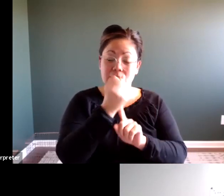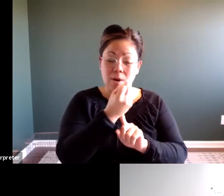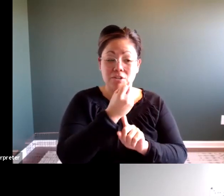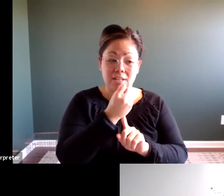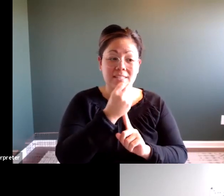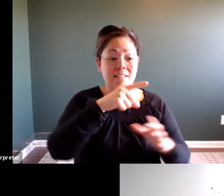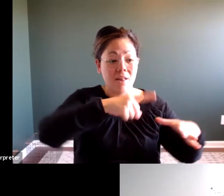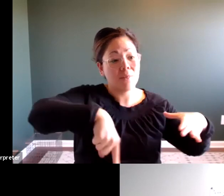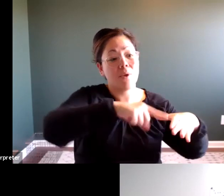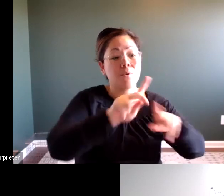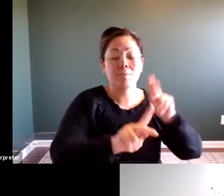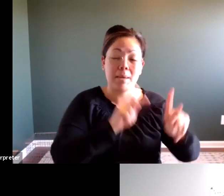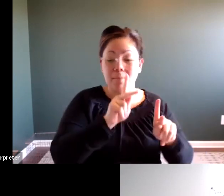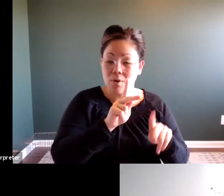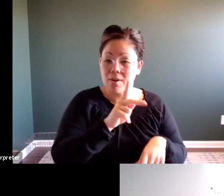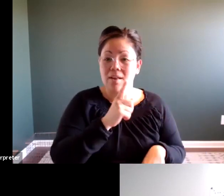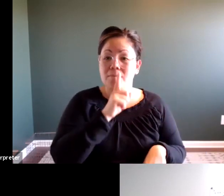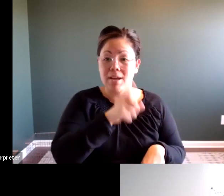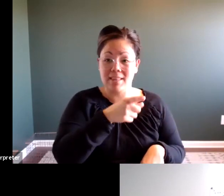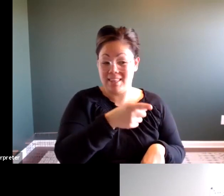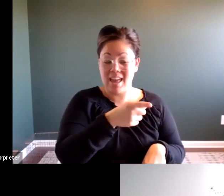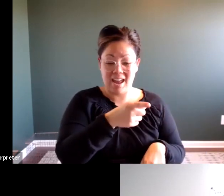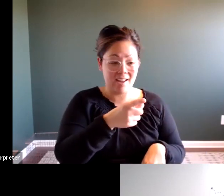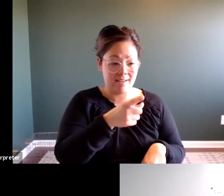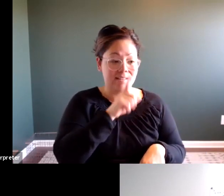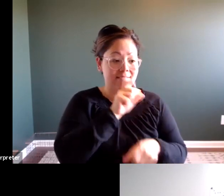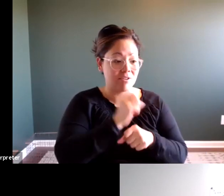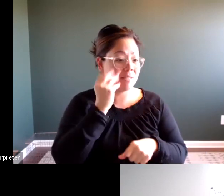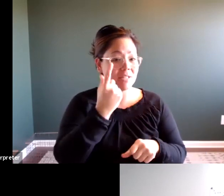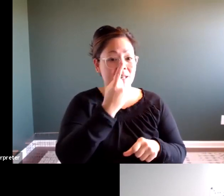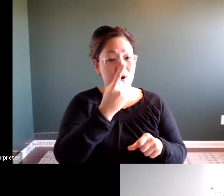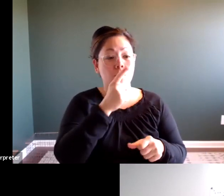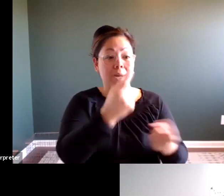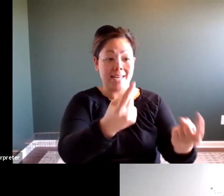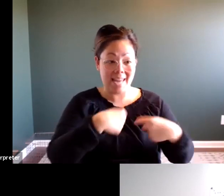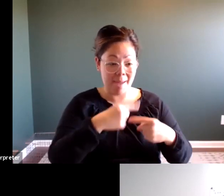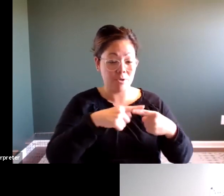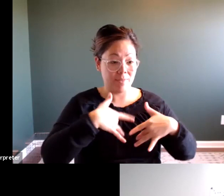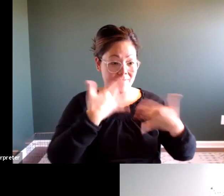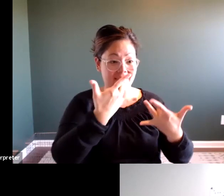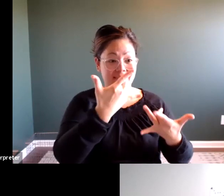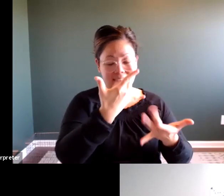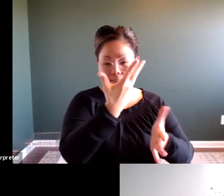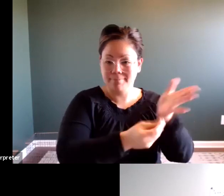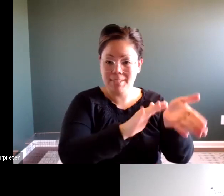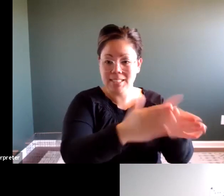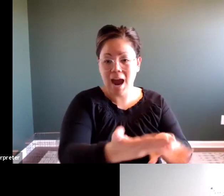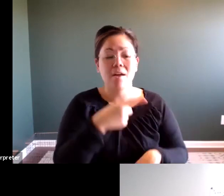And I can't explain to people the tremendous guilt that those people have, you know, just questioning like what if I would have done something differently.